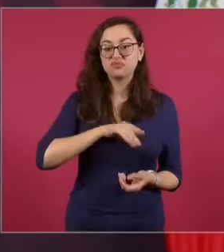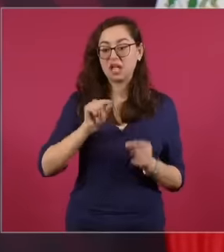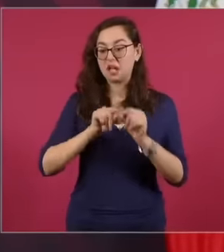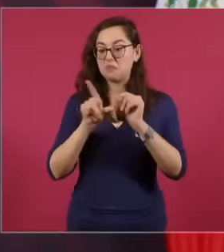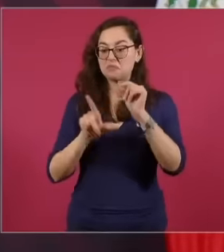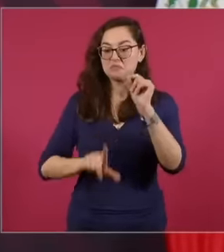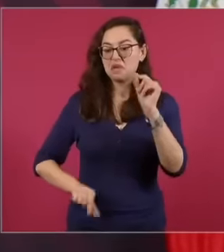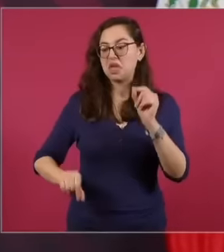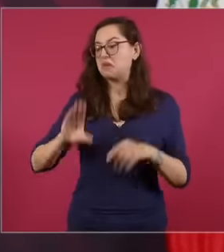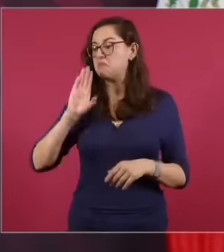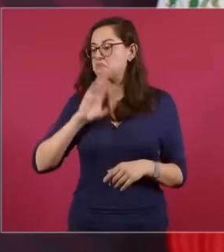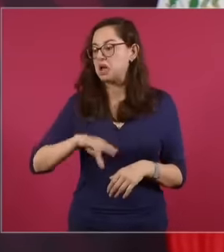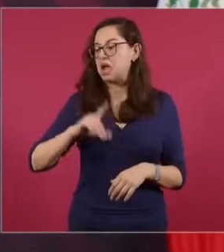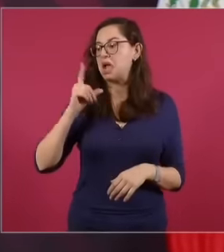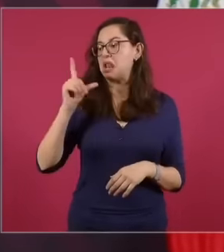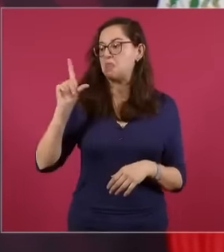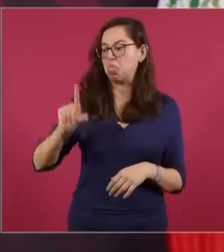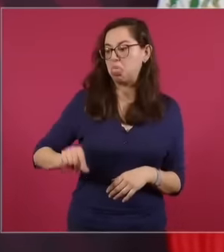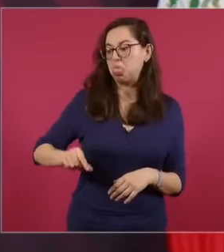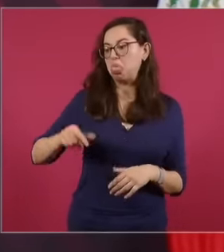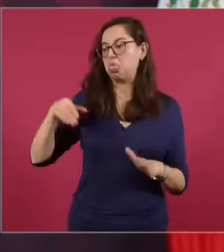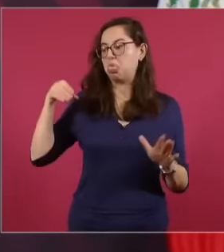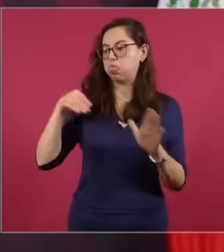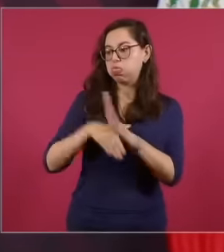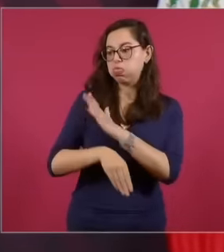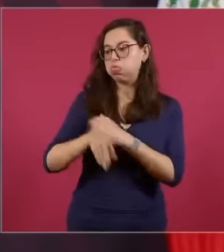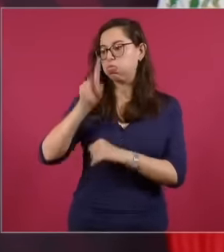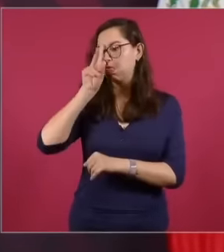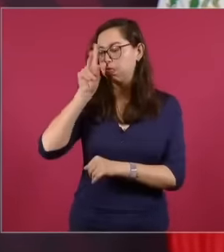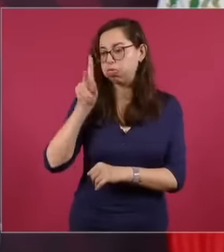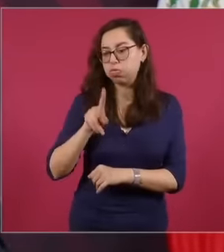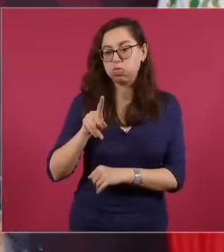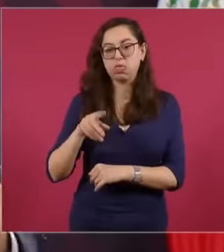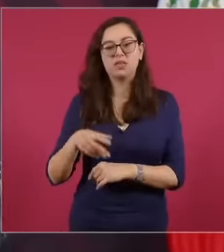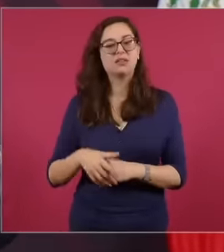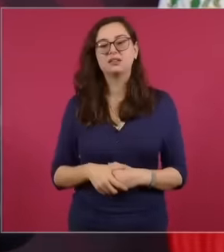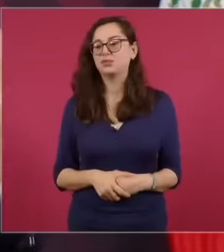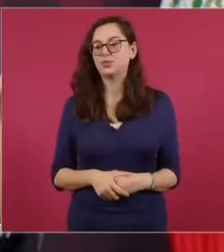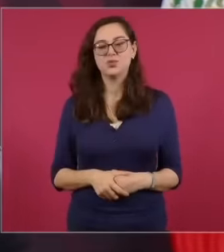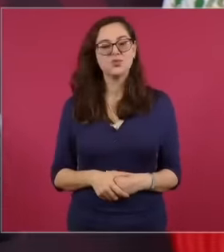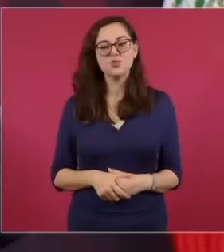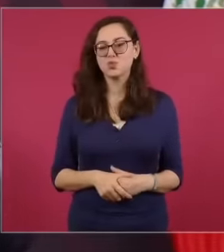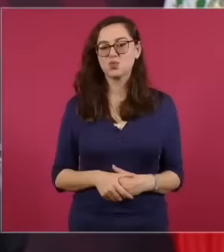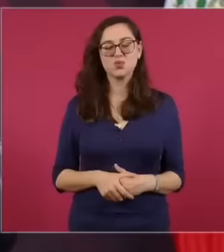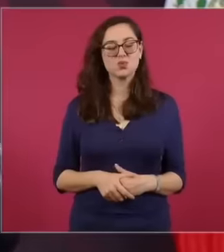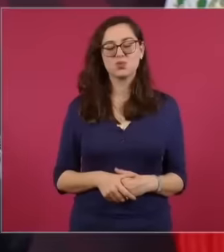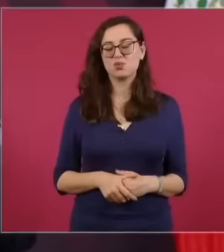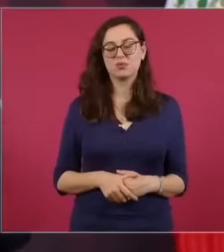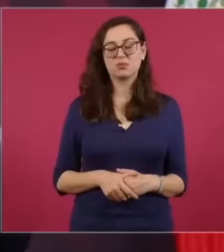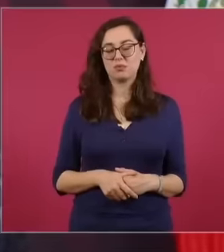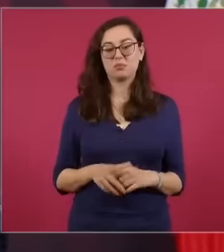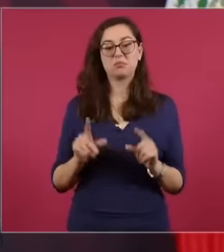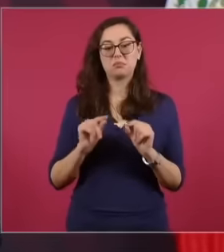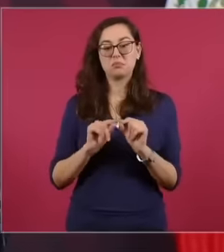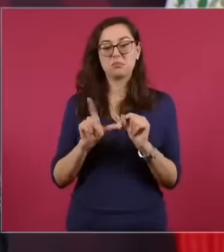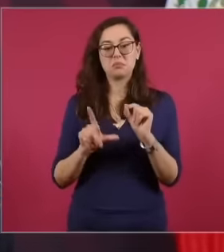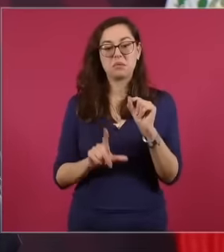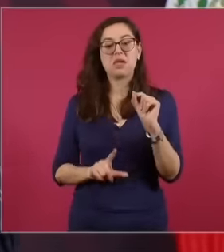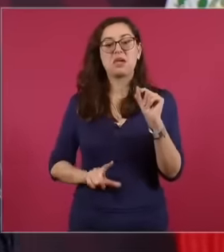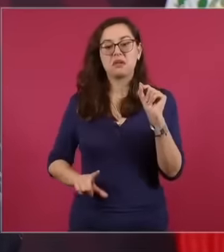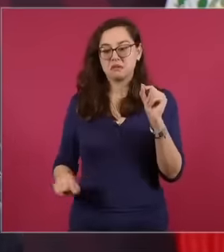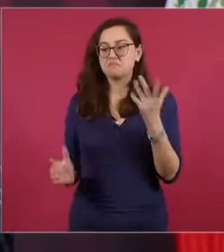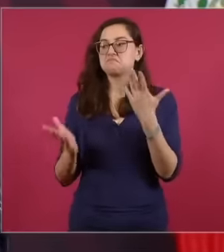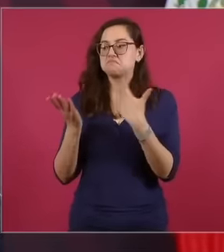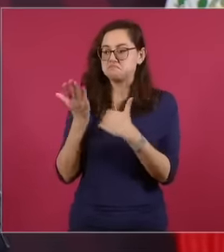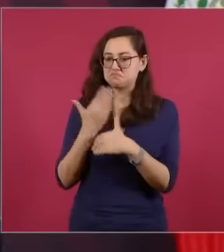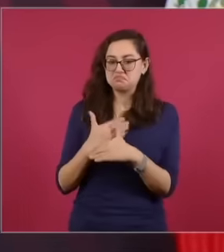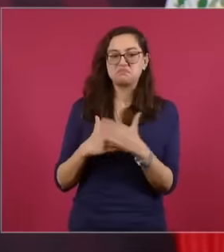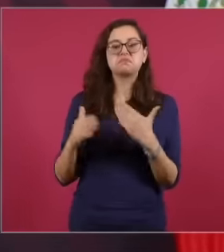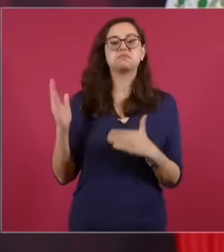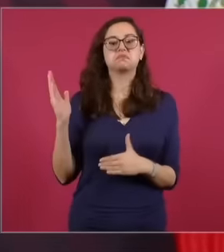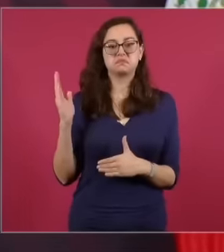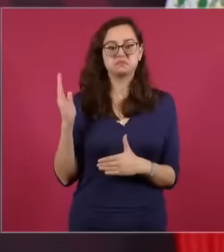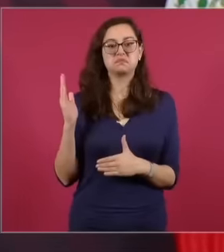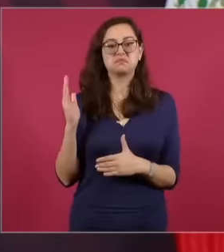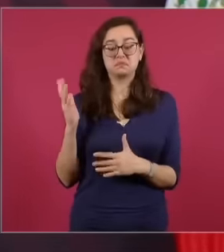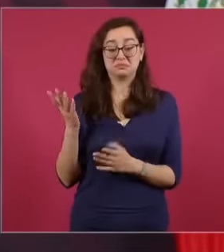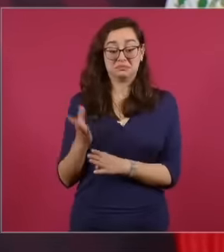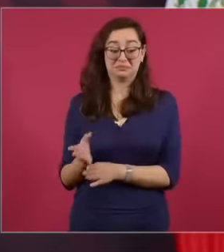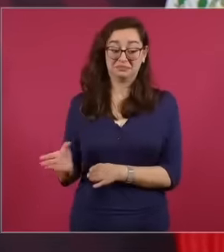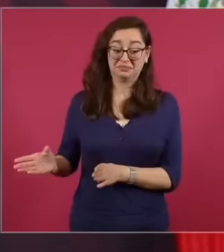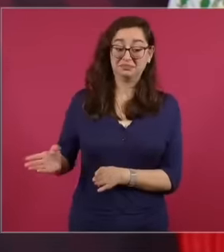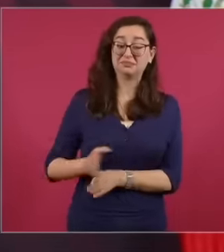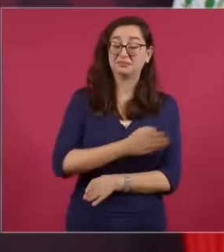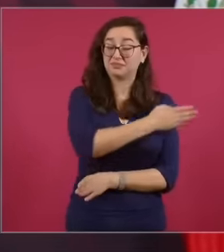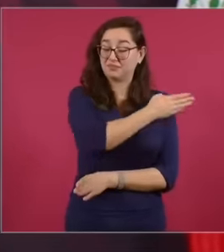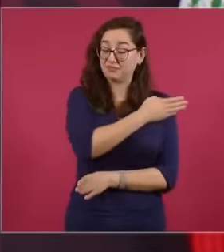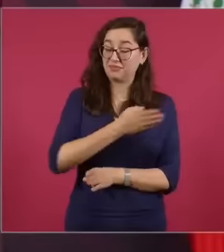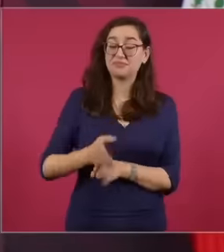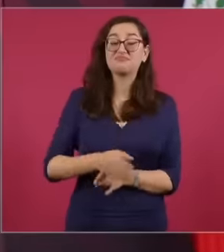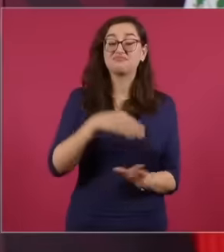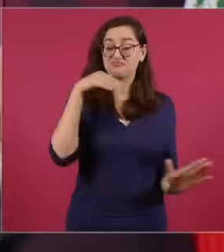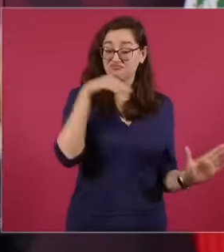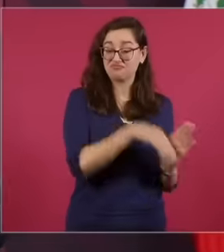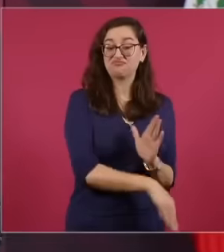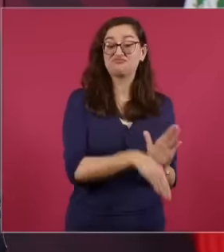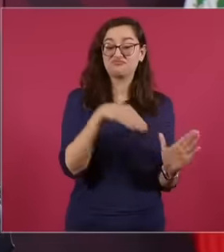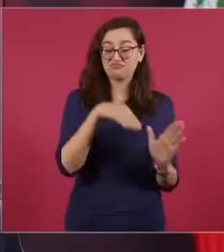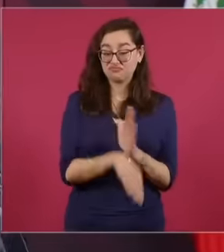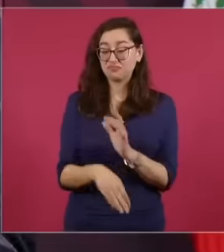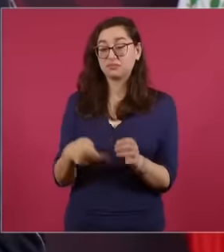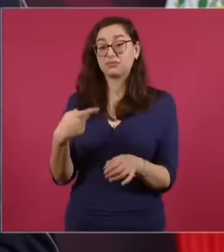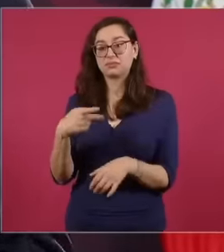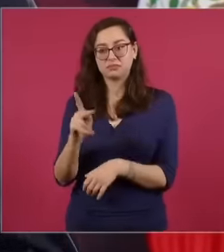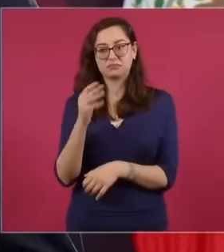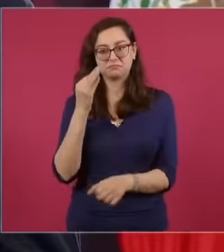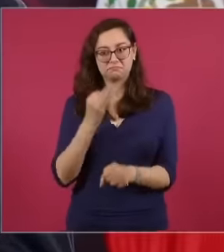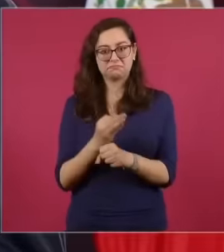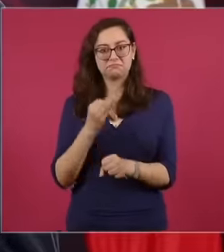no Mexico is moving forward from a decadent period Mexico is in the middle of the